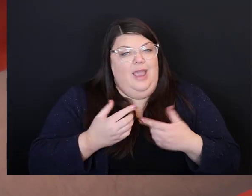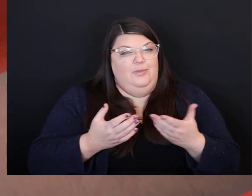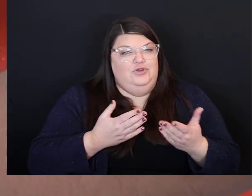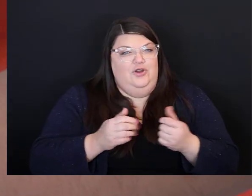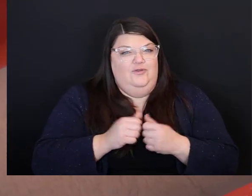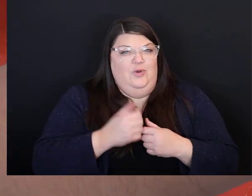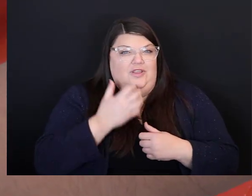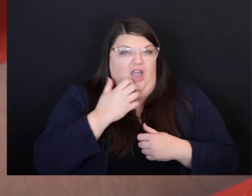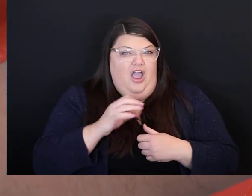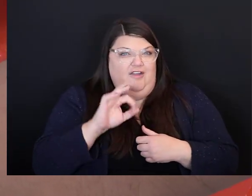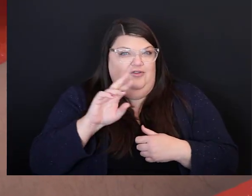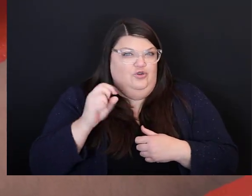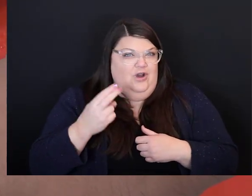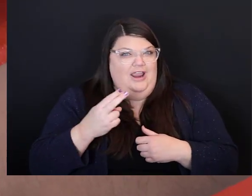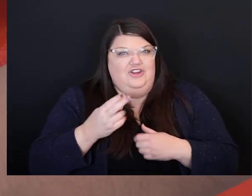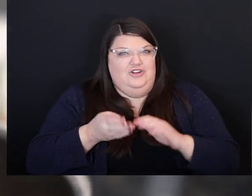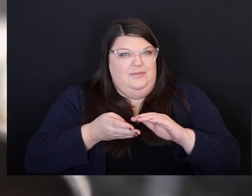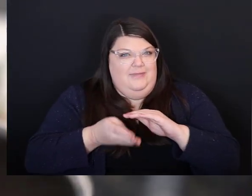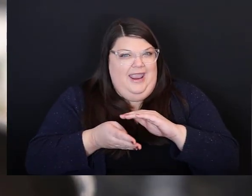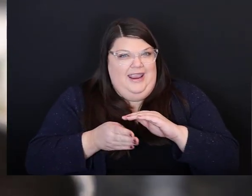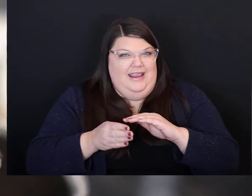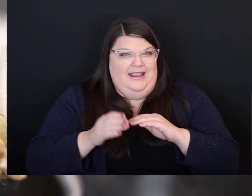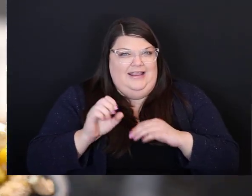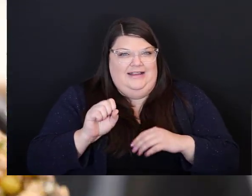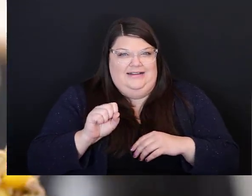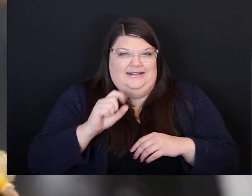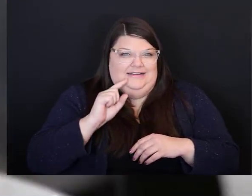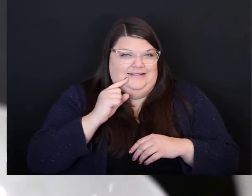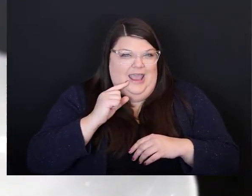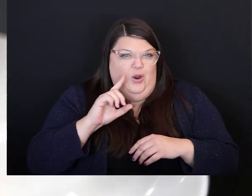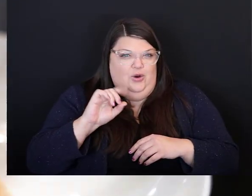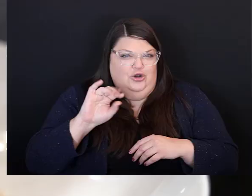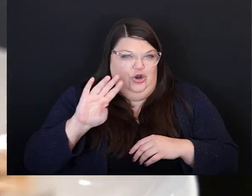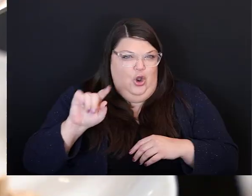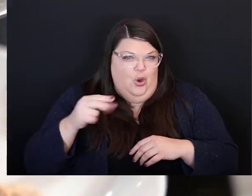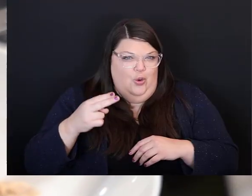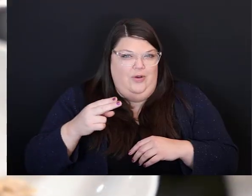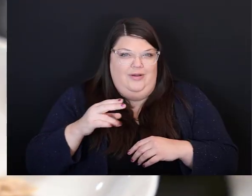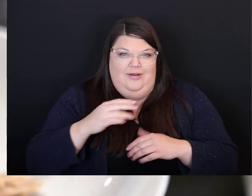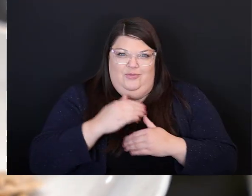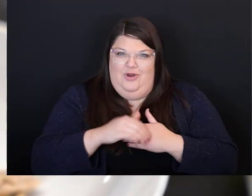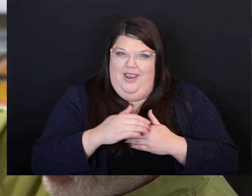with hot, fresh baked sourdough bread. So 360 Kitchen foodies, that's pretty simple, isn't it?